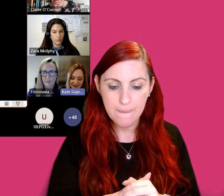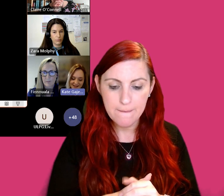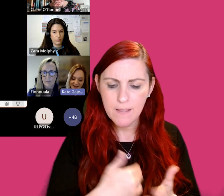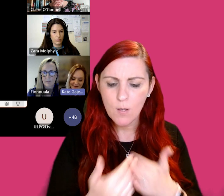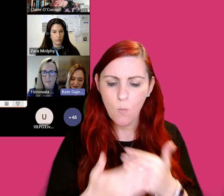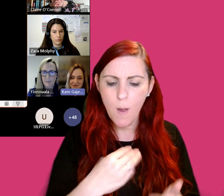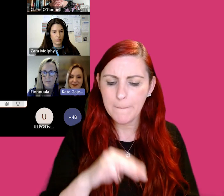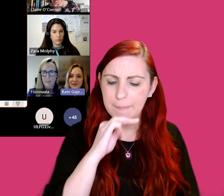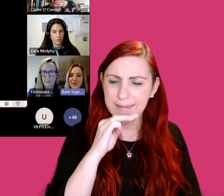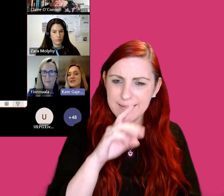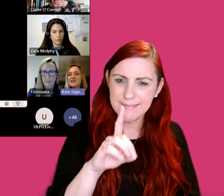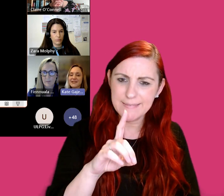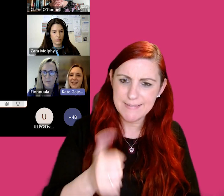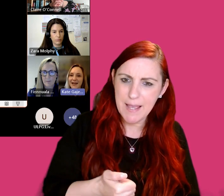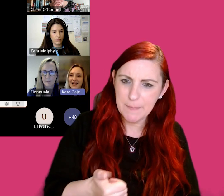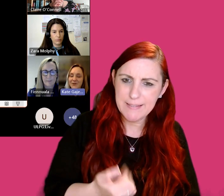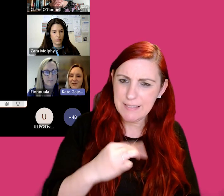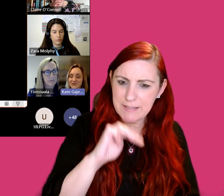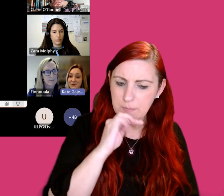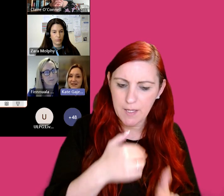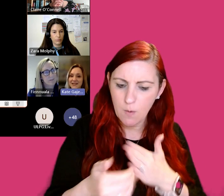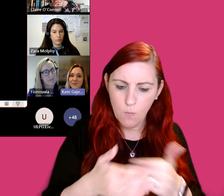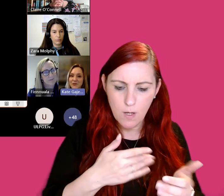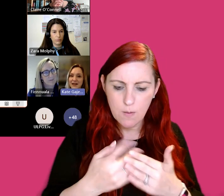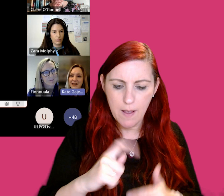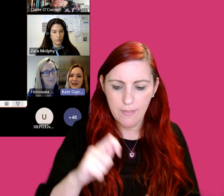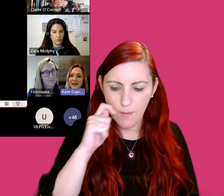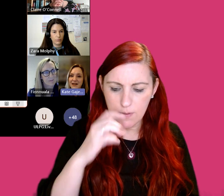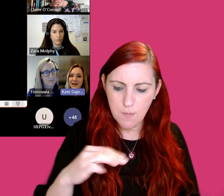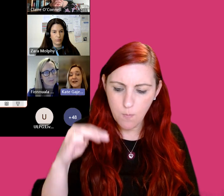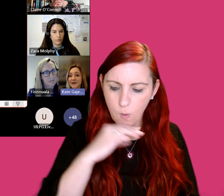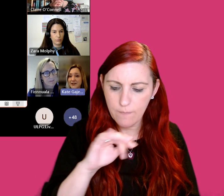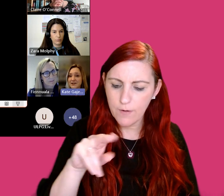thing and I think it was very important uh what Fula said about labeling because there are very